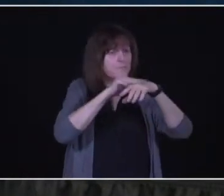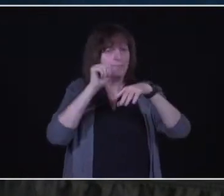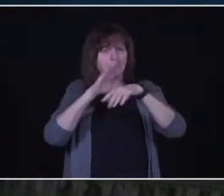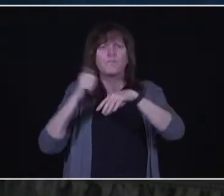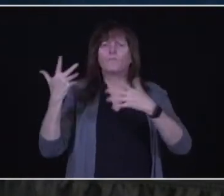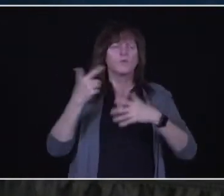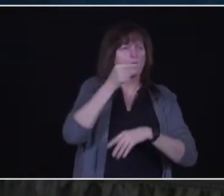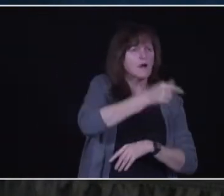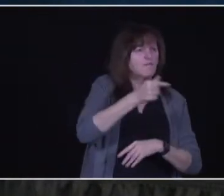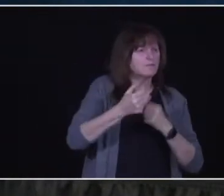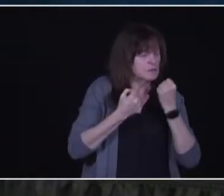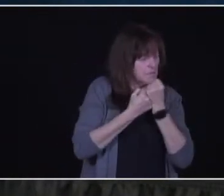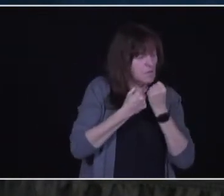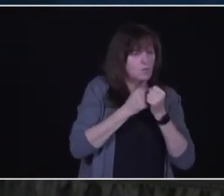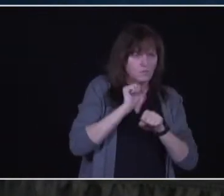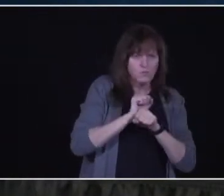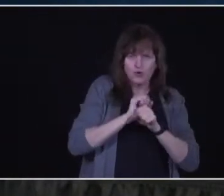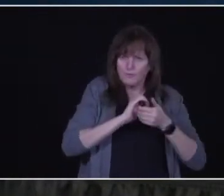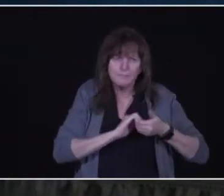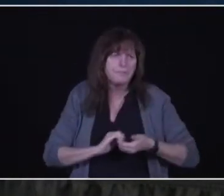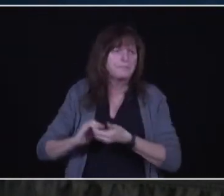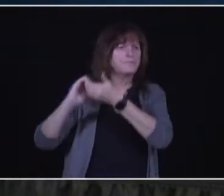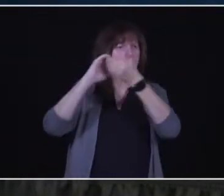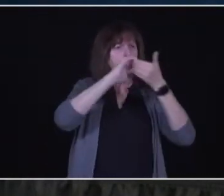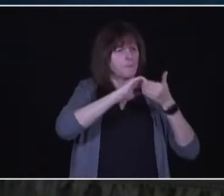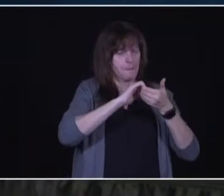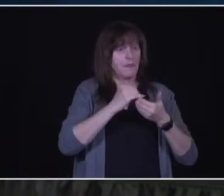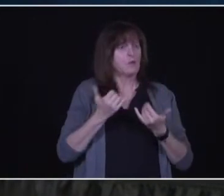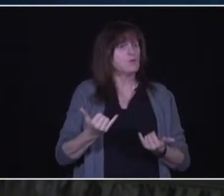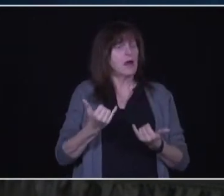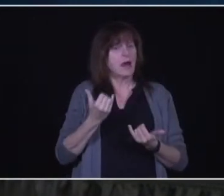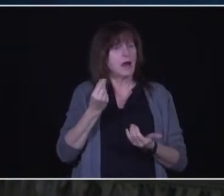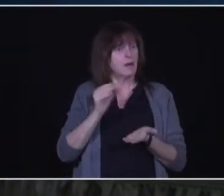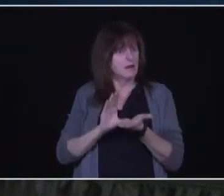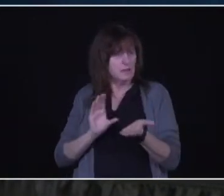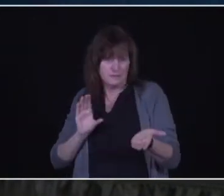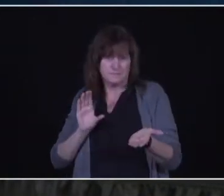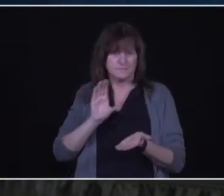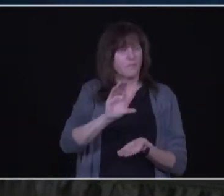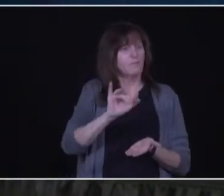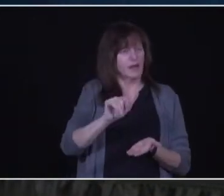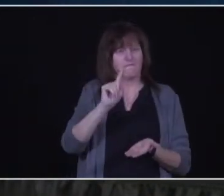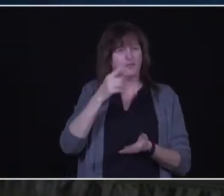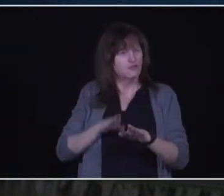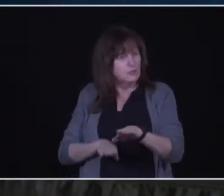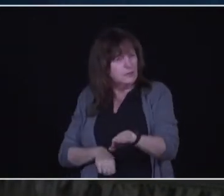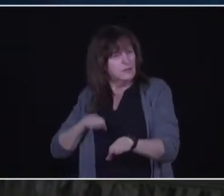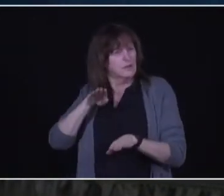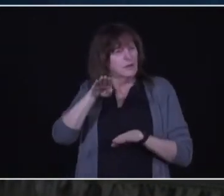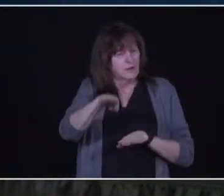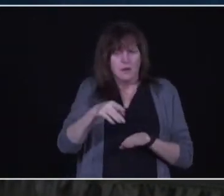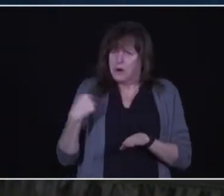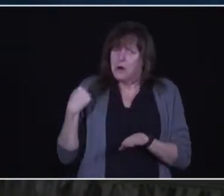Today's announcement is a major step forward and builds on the action that we have already deployed to fight the increasingly sophisticated criminal